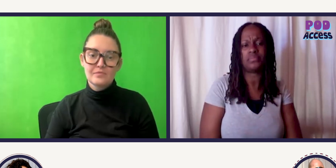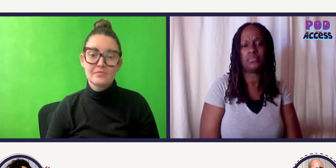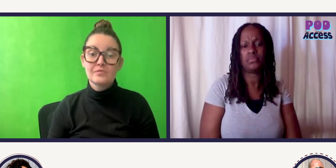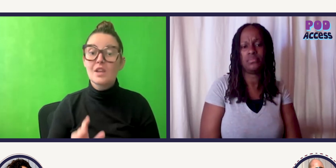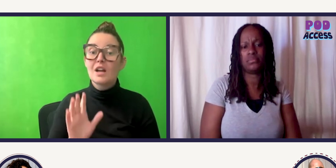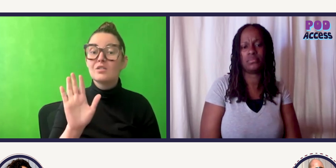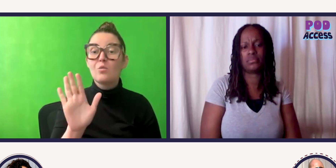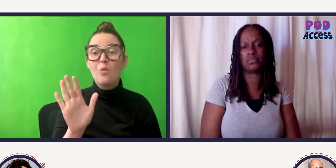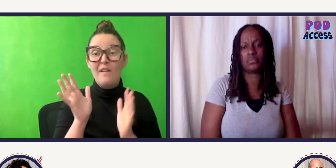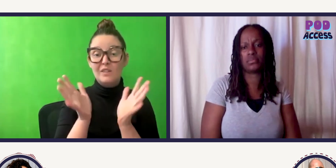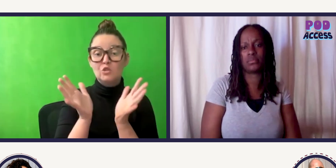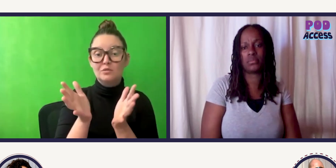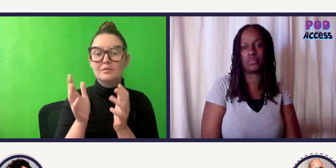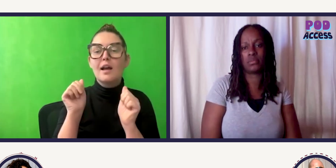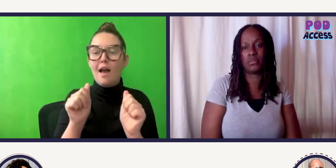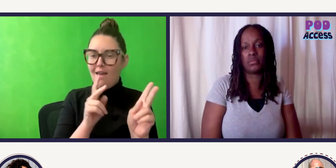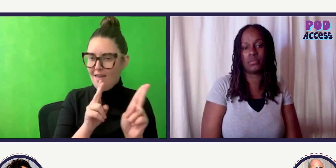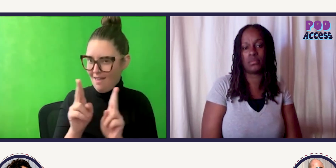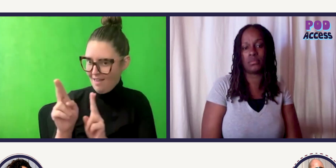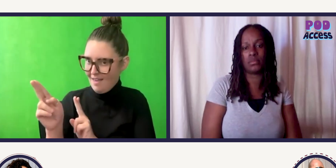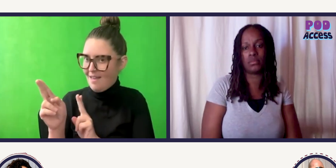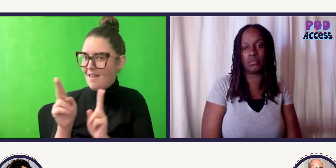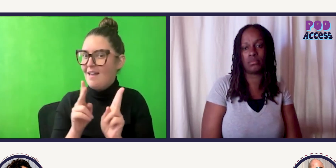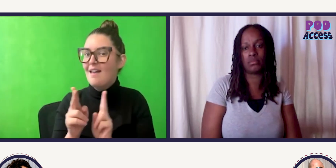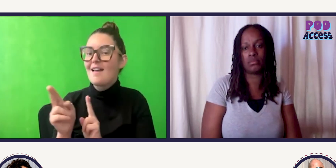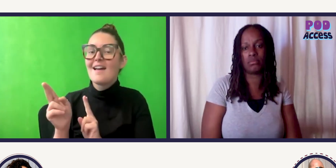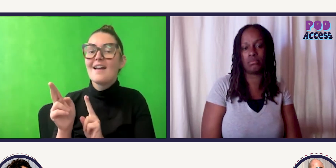Your conversation could be edited down to the most concise responses.